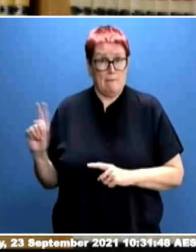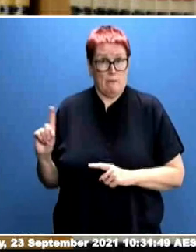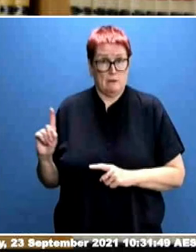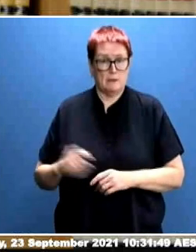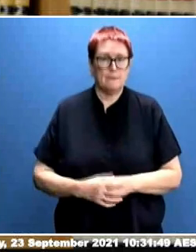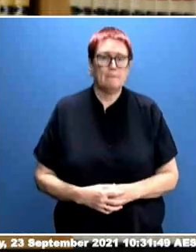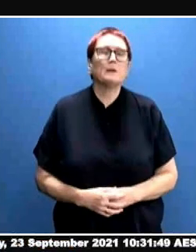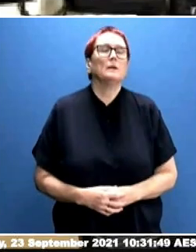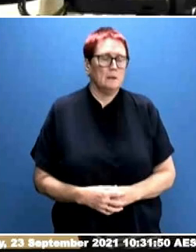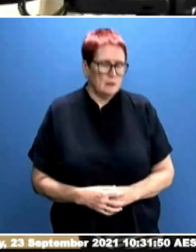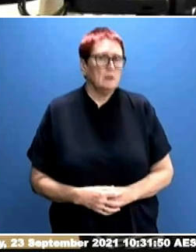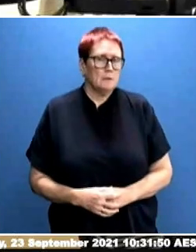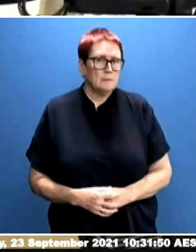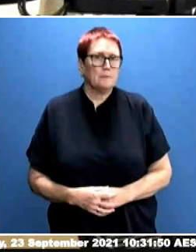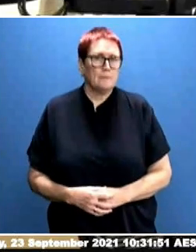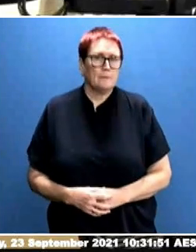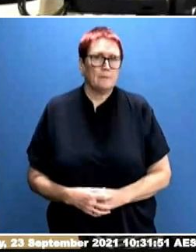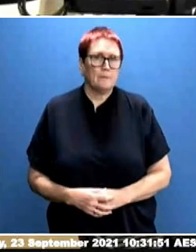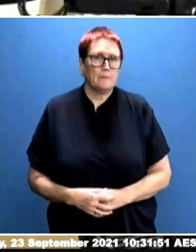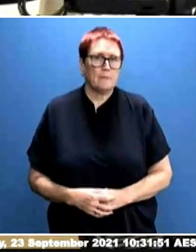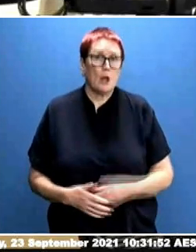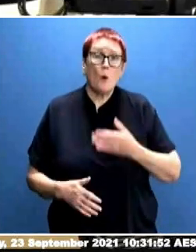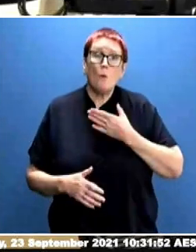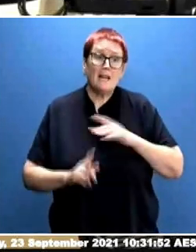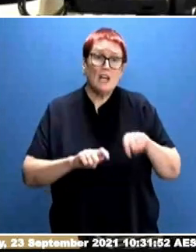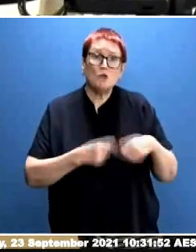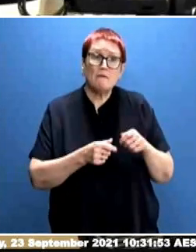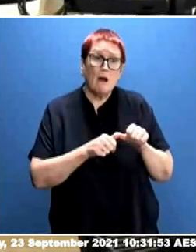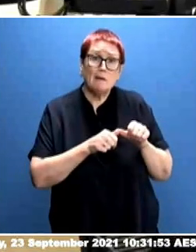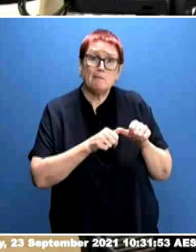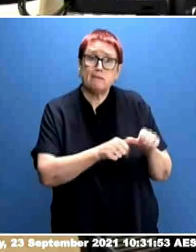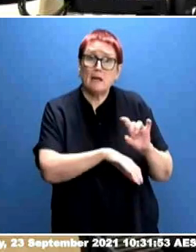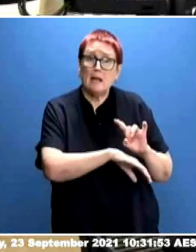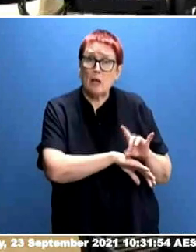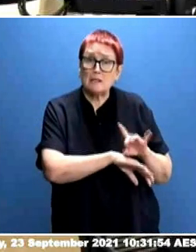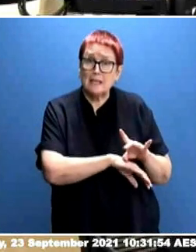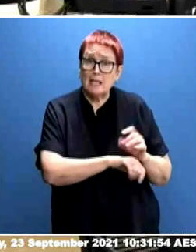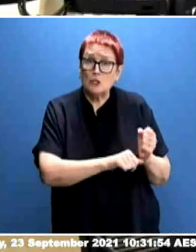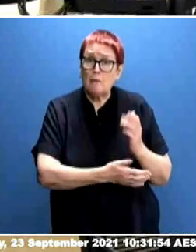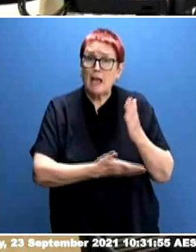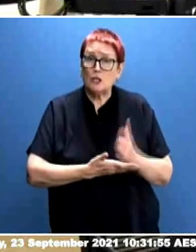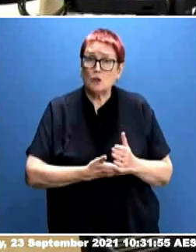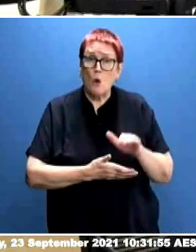Yes, and that would also be needed, wouldn't it, to ensure that there wasn't a risk of a return of the child